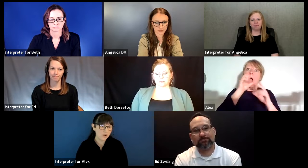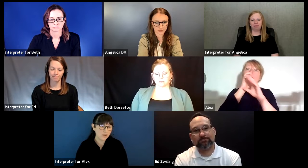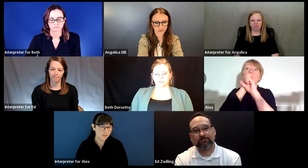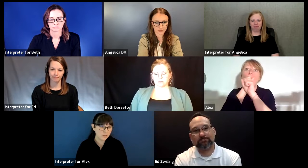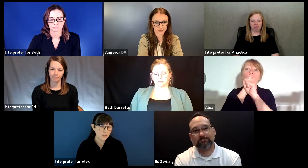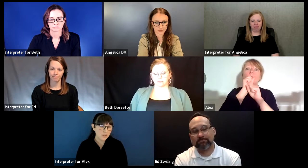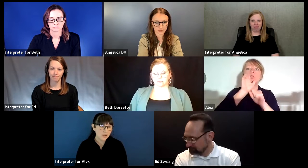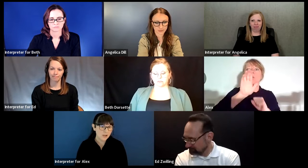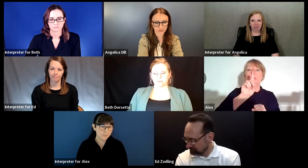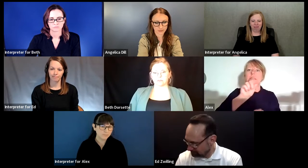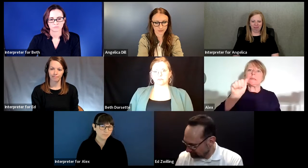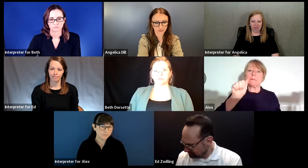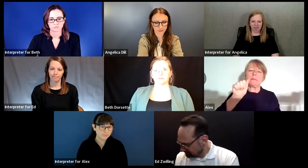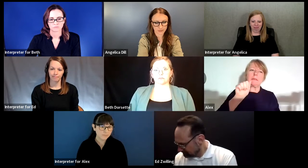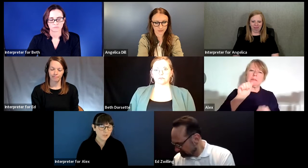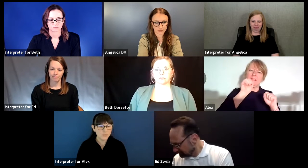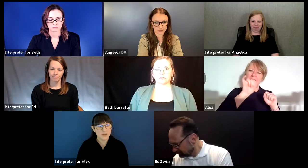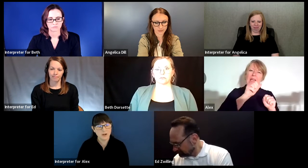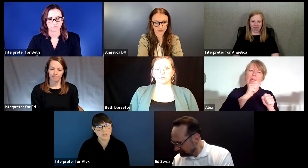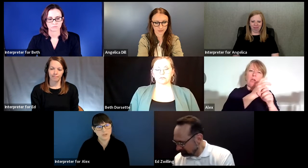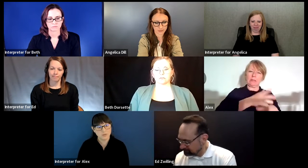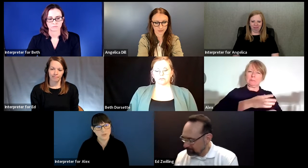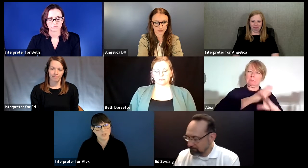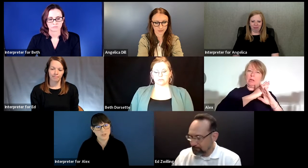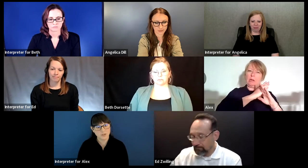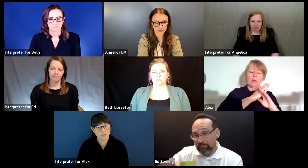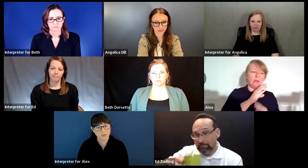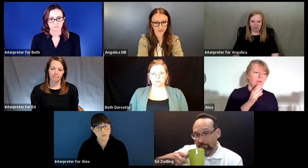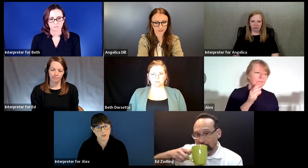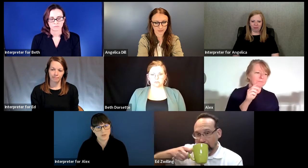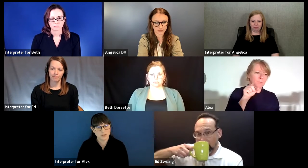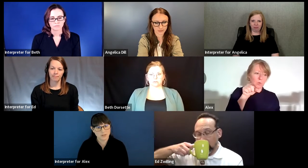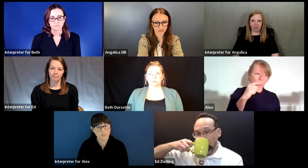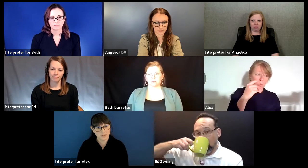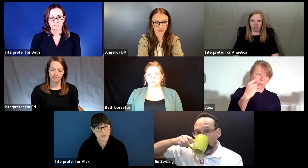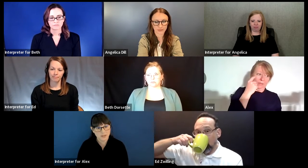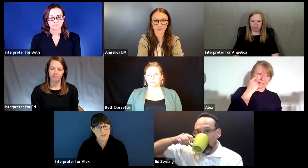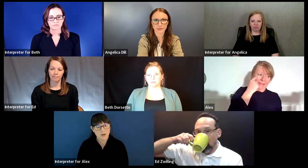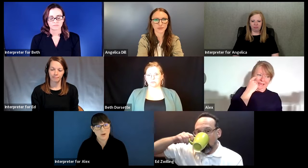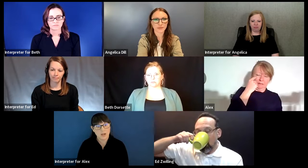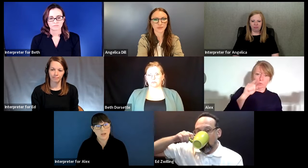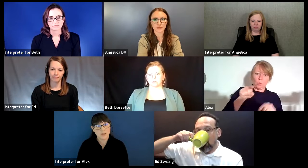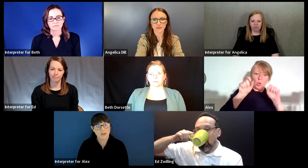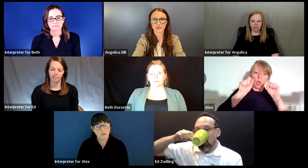whatnot. And you may not choose to disclose your disability.